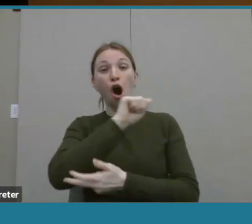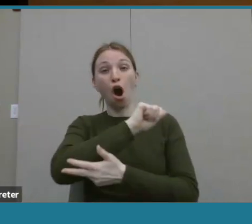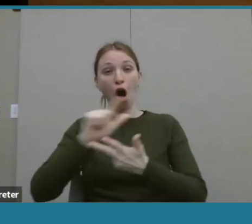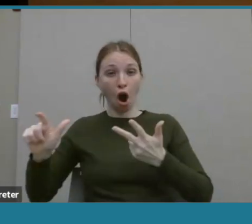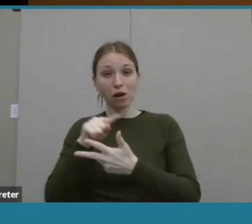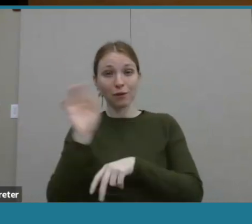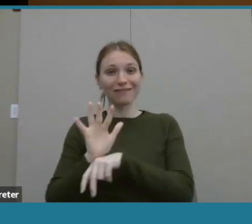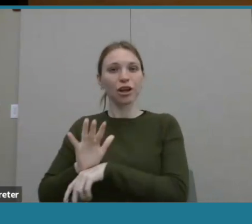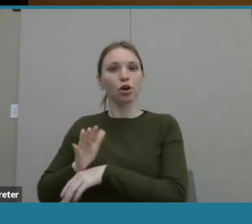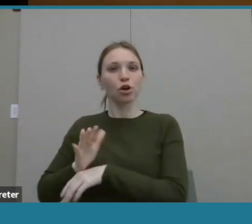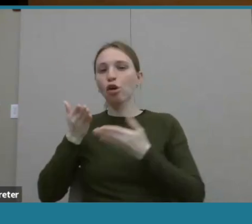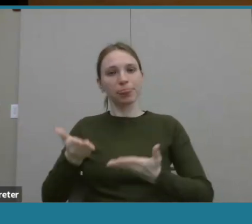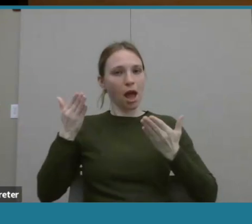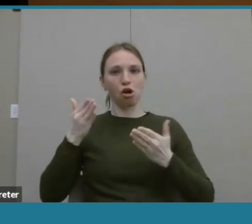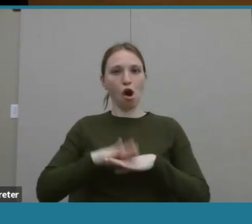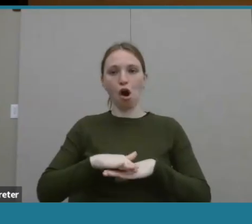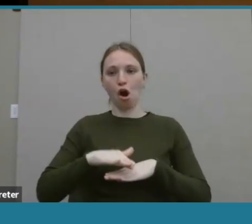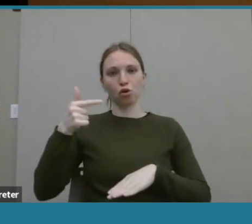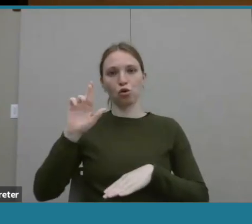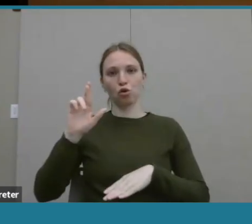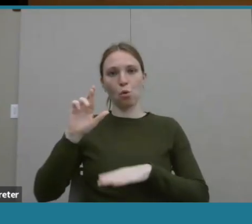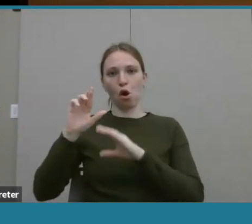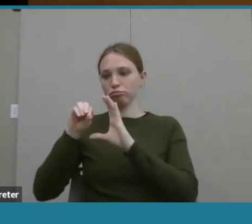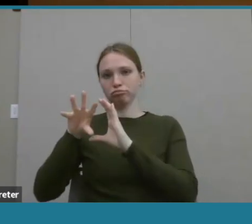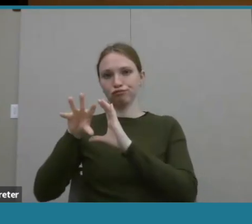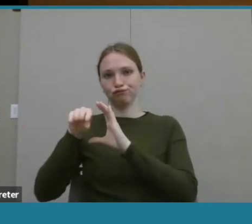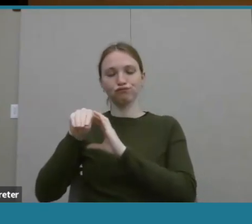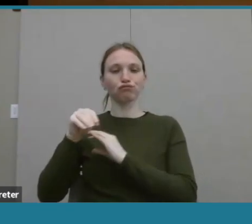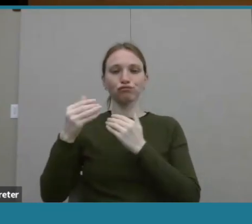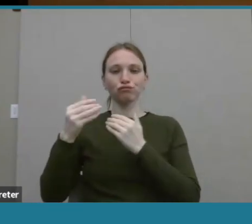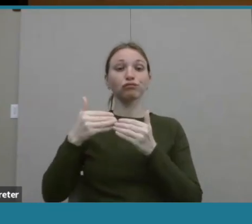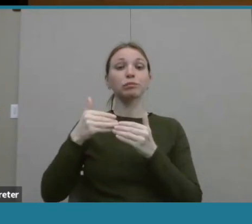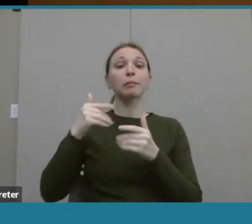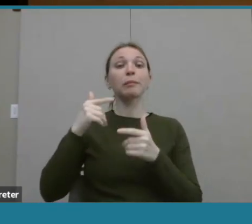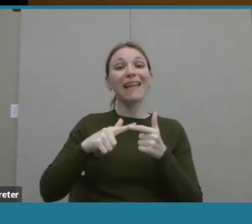What's also on this page is a reproduction of all the text that is found on the signs.